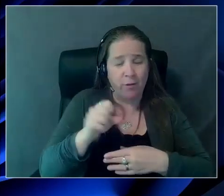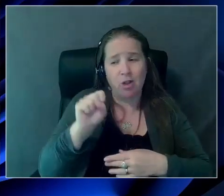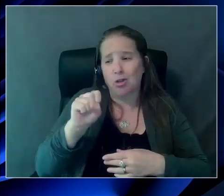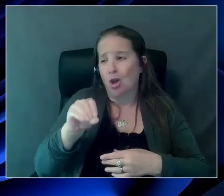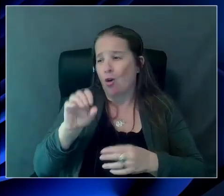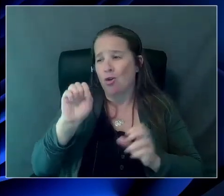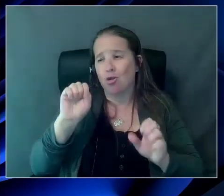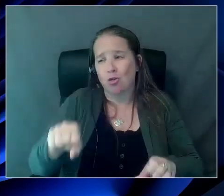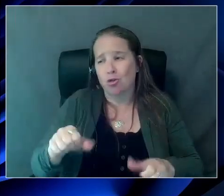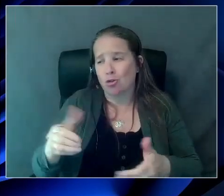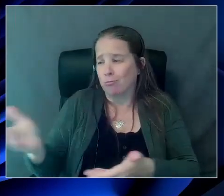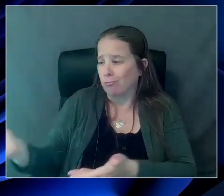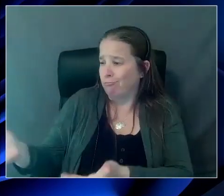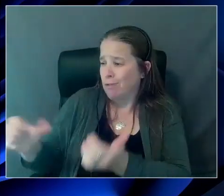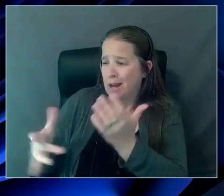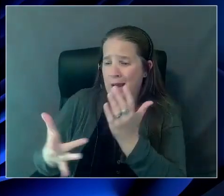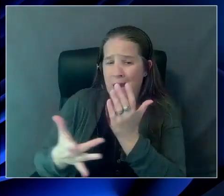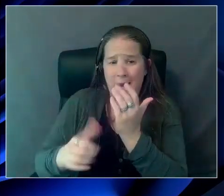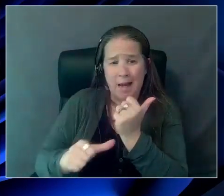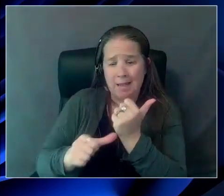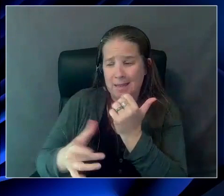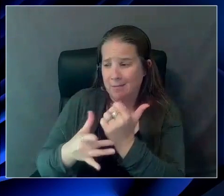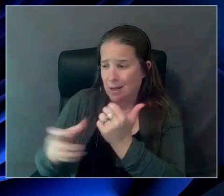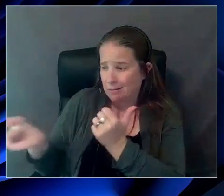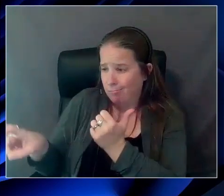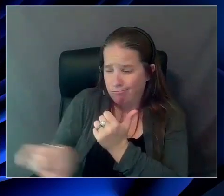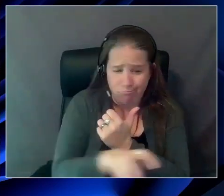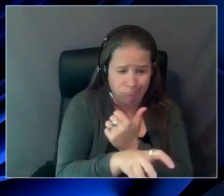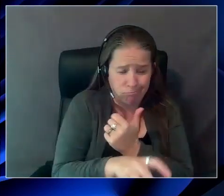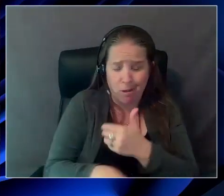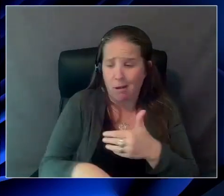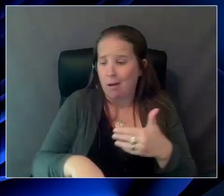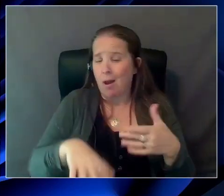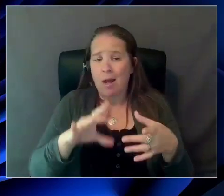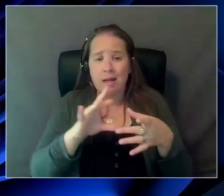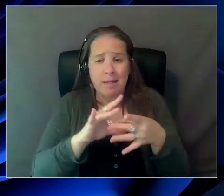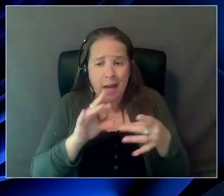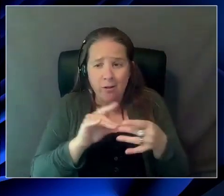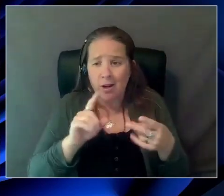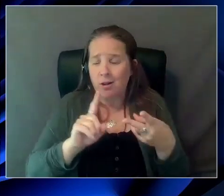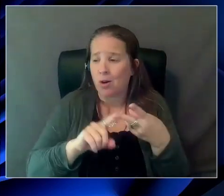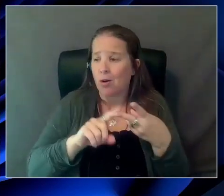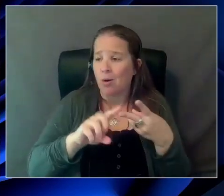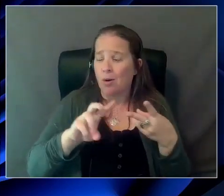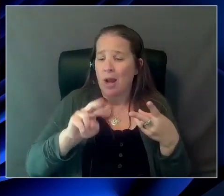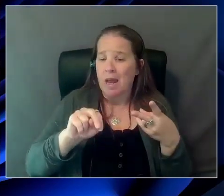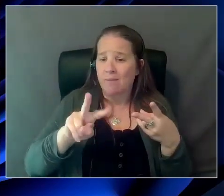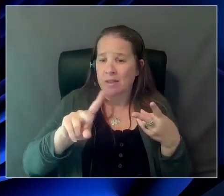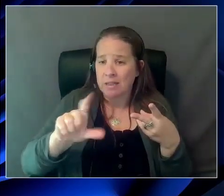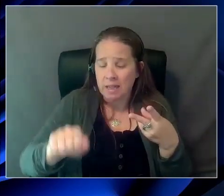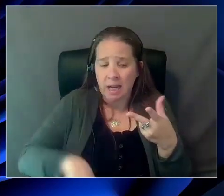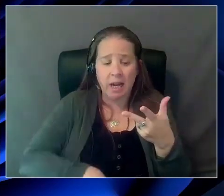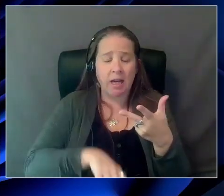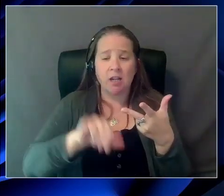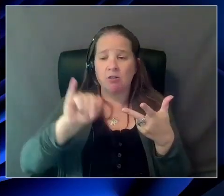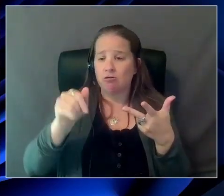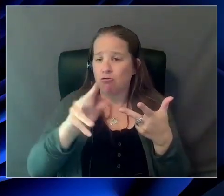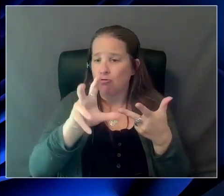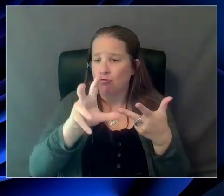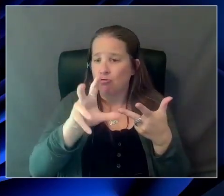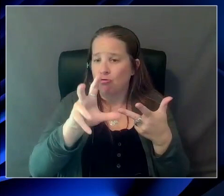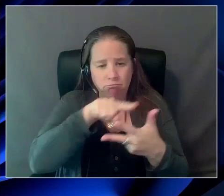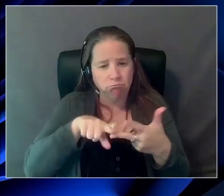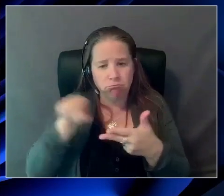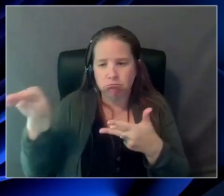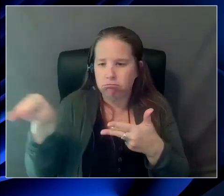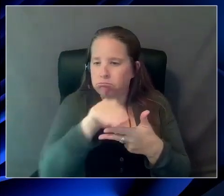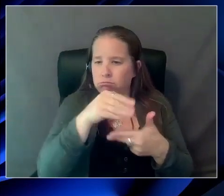Assistive Technology to Windows 11 whether that’s Narrator, NVDA or JAWS. Mariah? Awesome great answer Jeff.